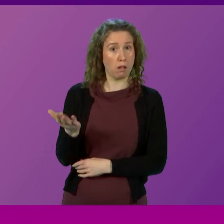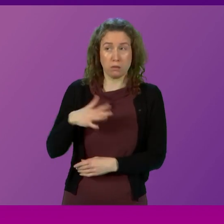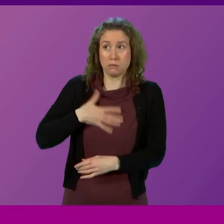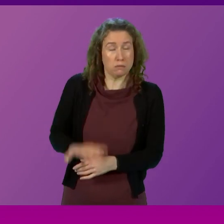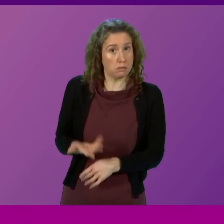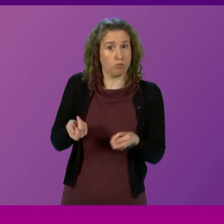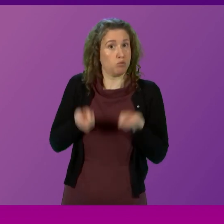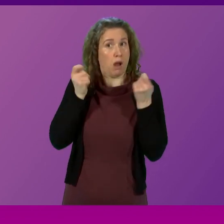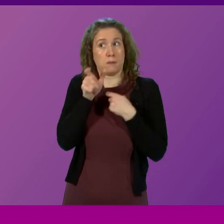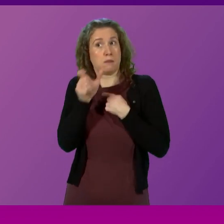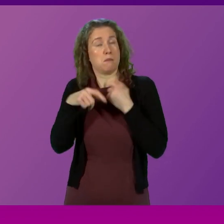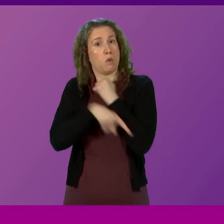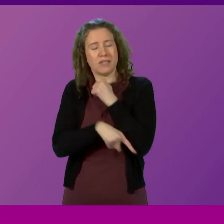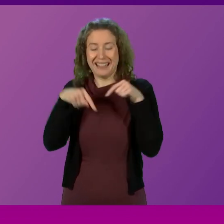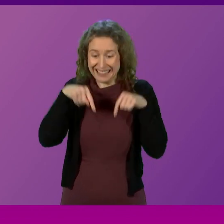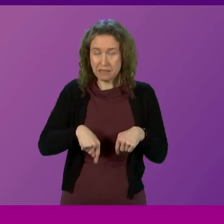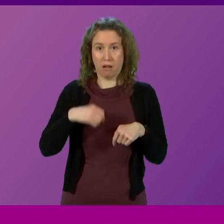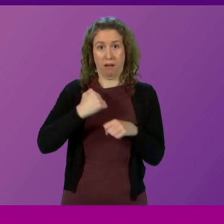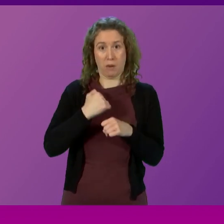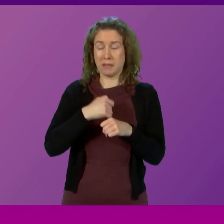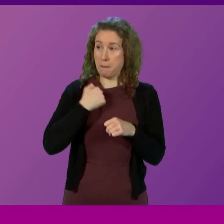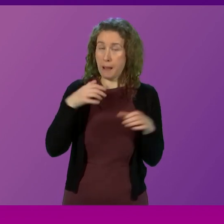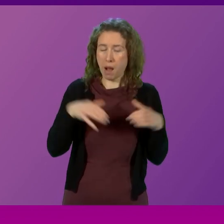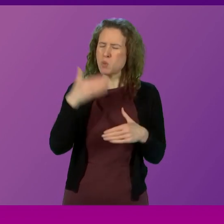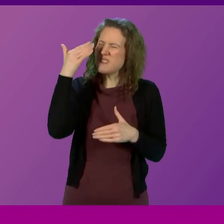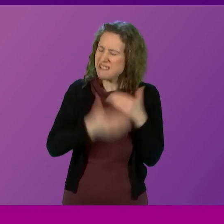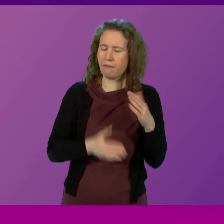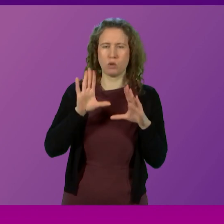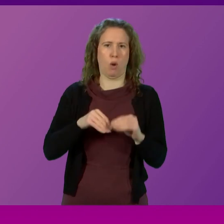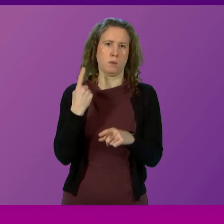the Government and my party in Parliament will never stop talking about the scourge of